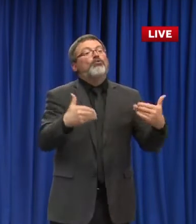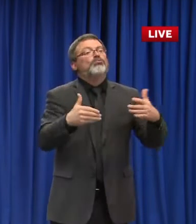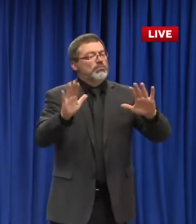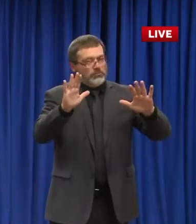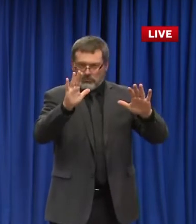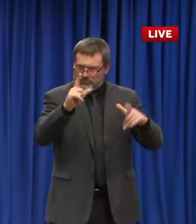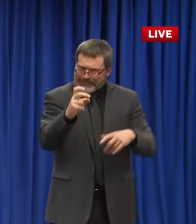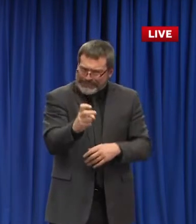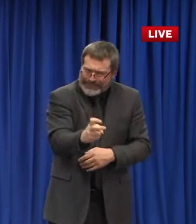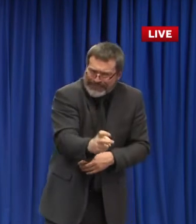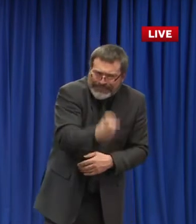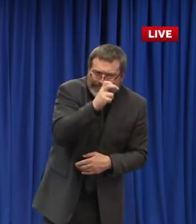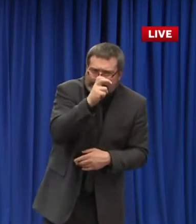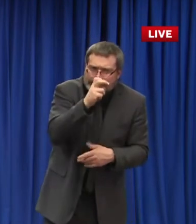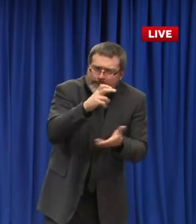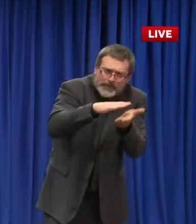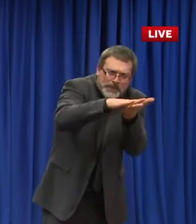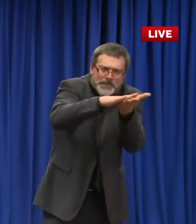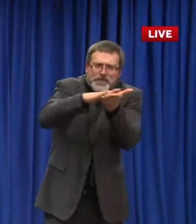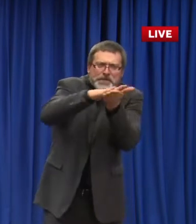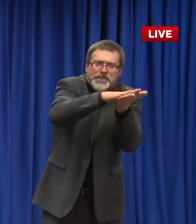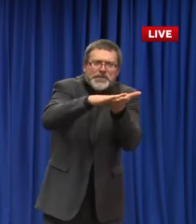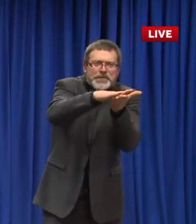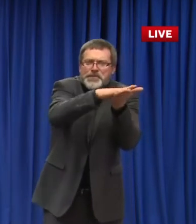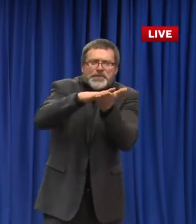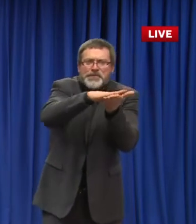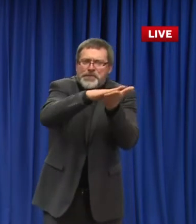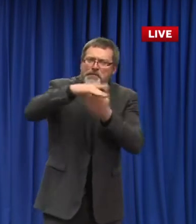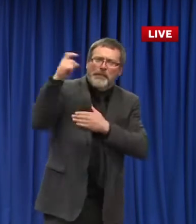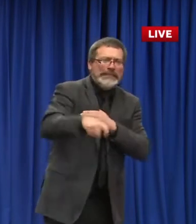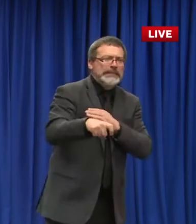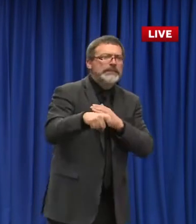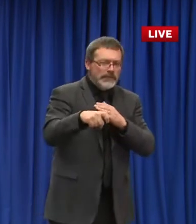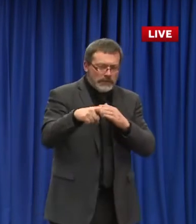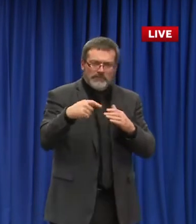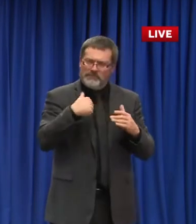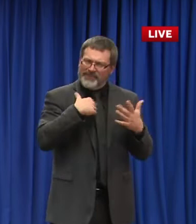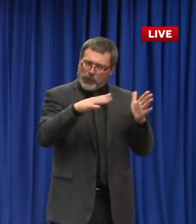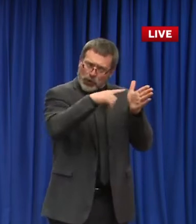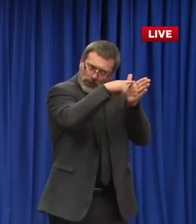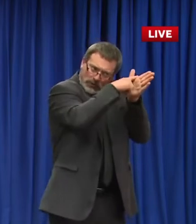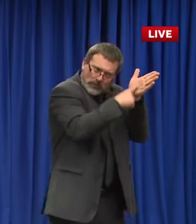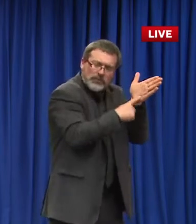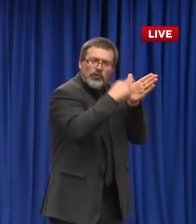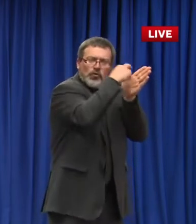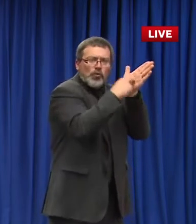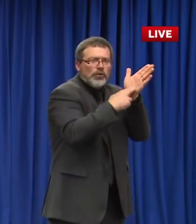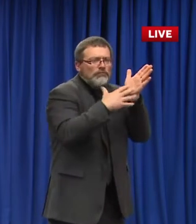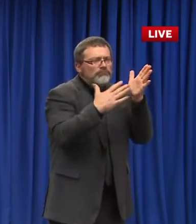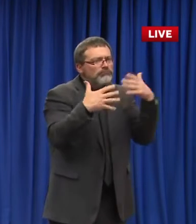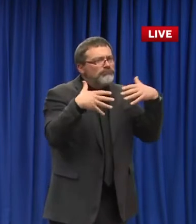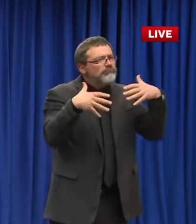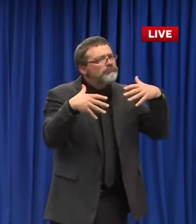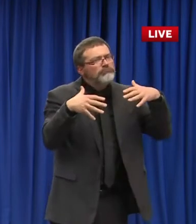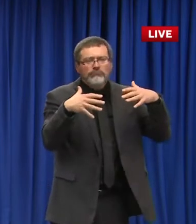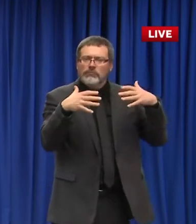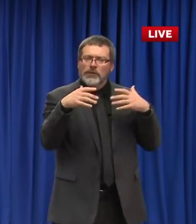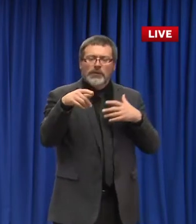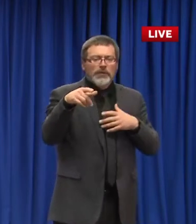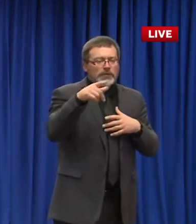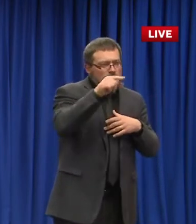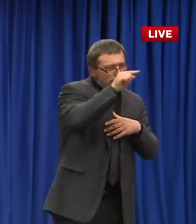CALLS FOR STRICT SOCIAL DISTANCING PRACTICE THOROUGH SANITATION GUIDELINES AND OTHER MANDATORY BUSINESS PROCESS ADAPTATIONS FOR EACH OF THOSE SO THERE’S A THEIR GUIDANCE